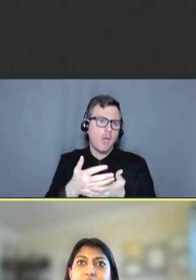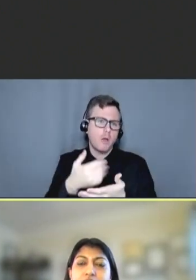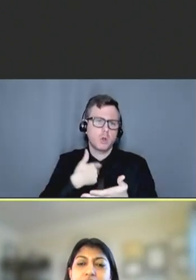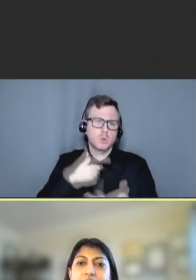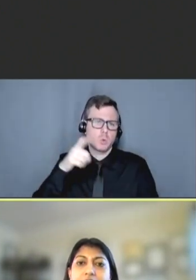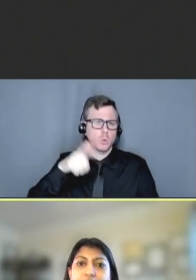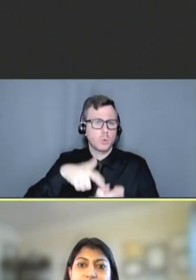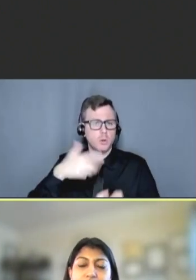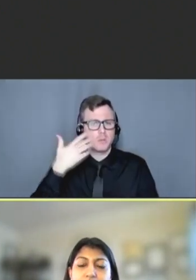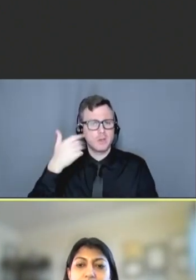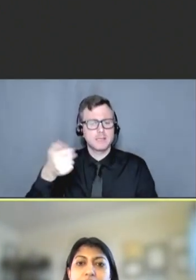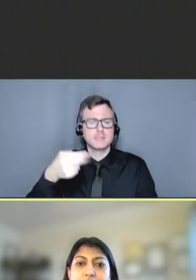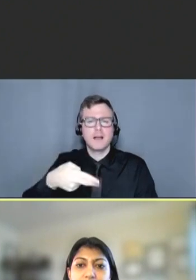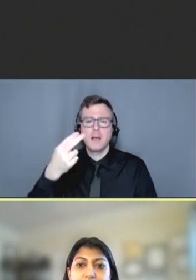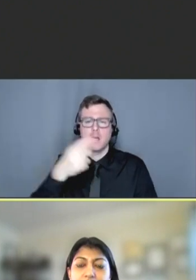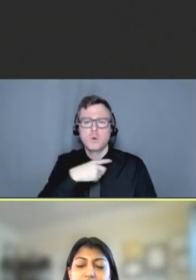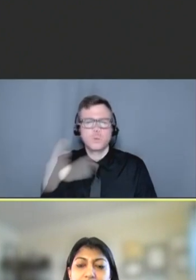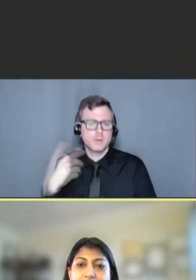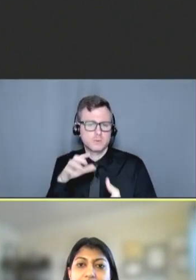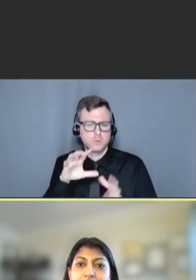is just the high-risk cohort that we were looking at.